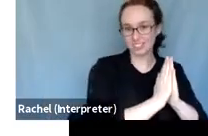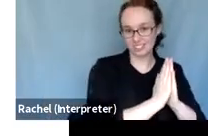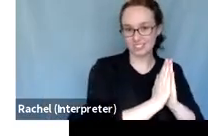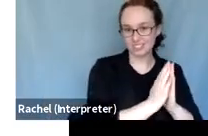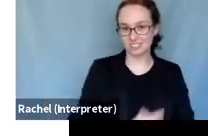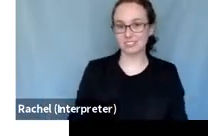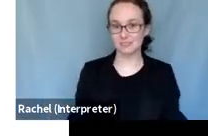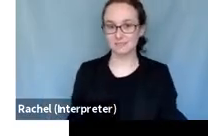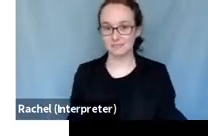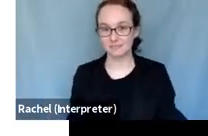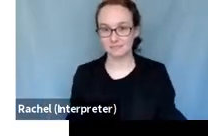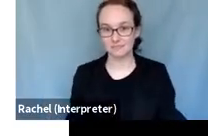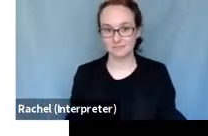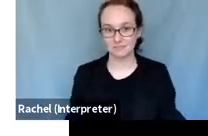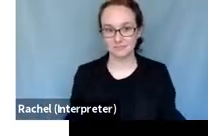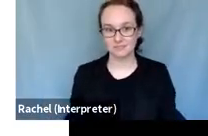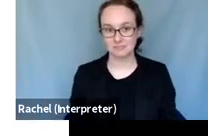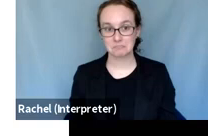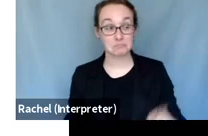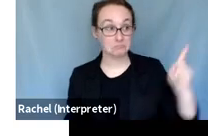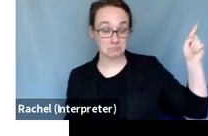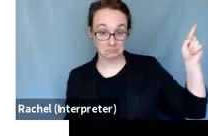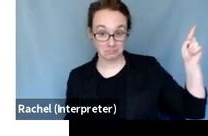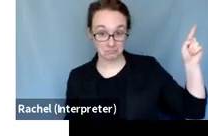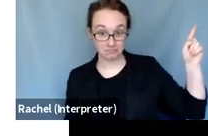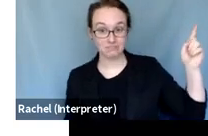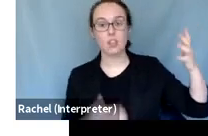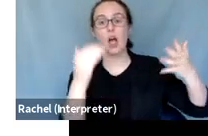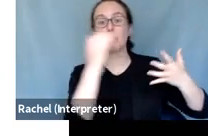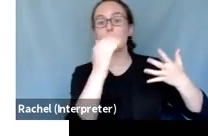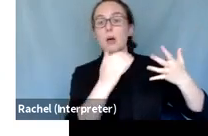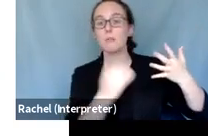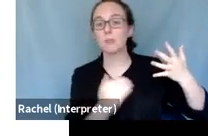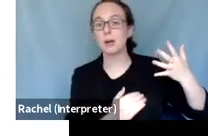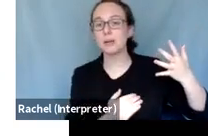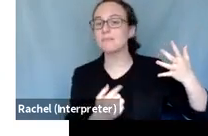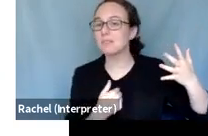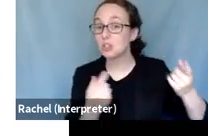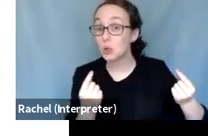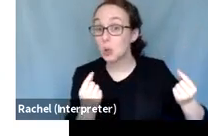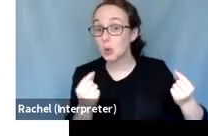Sage Talbot: Alright, so these are the steps. And these are just screenshots, I will be doing a live demo here shortly.